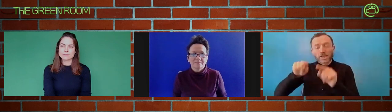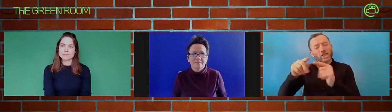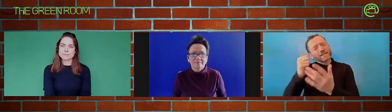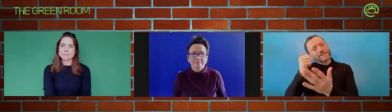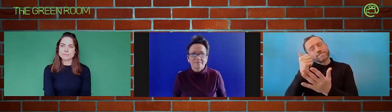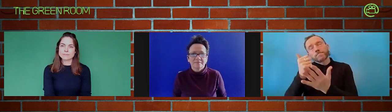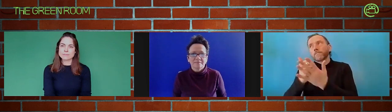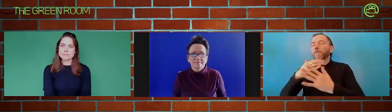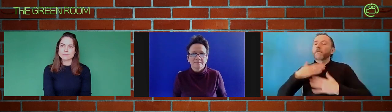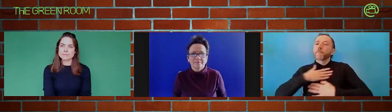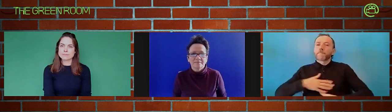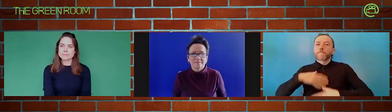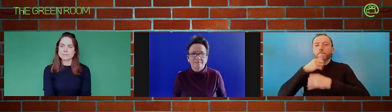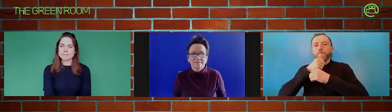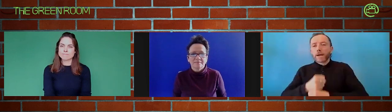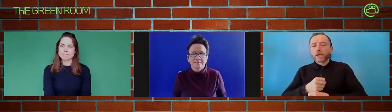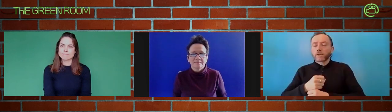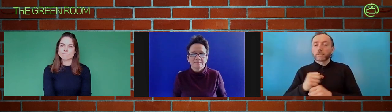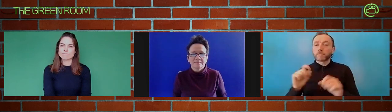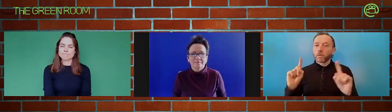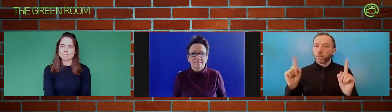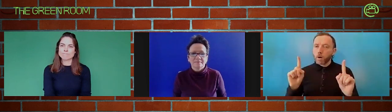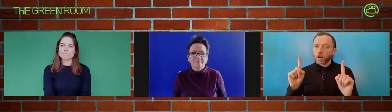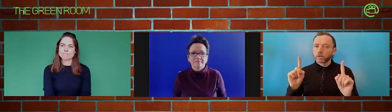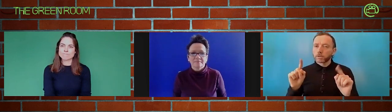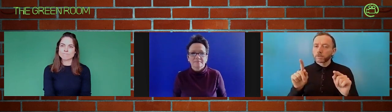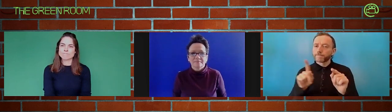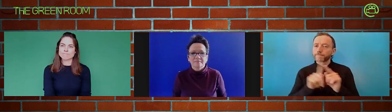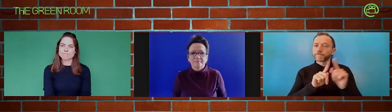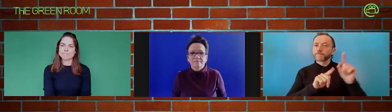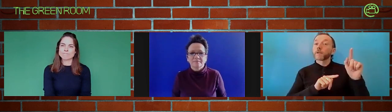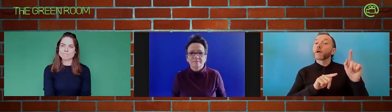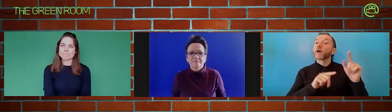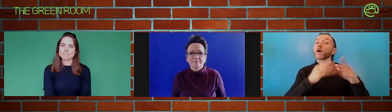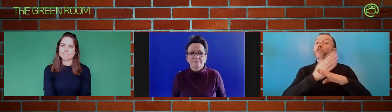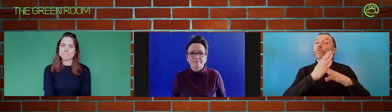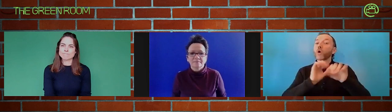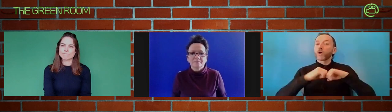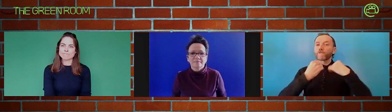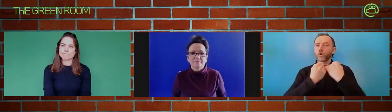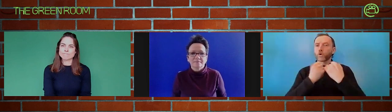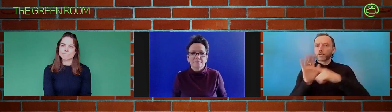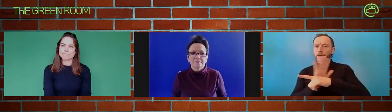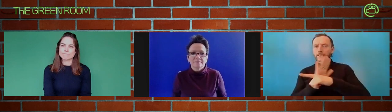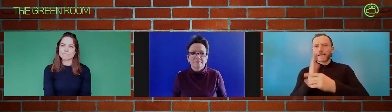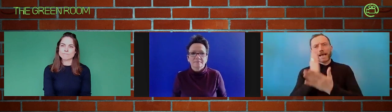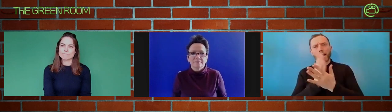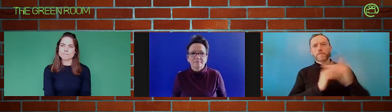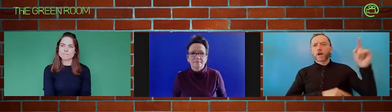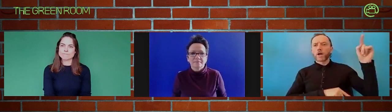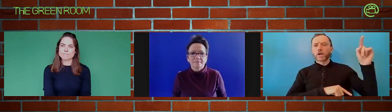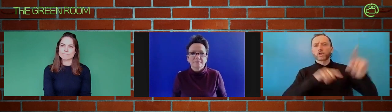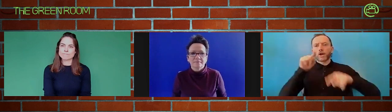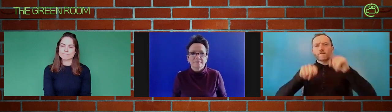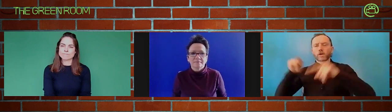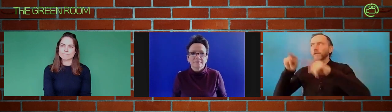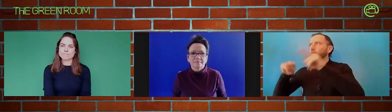about diversifying the workforce backstage and that's diversifying in many many